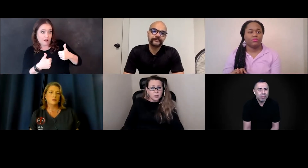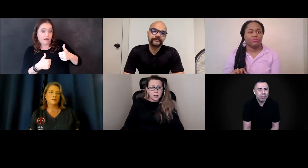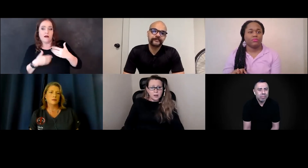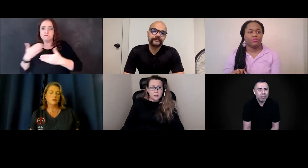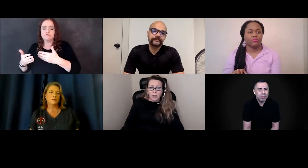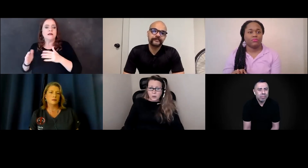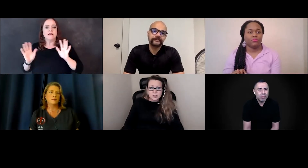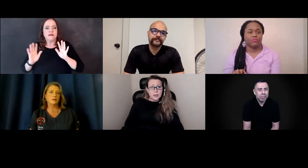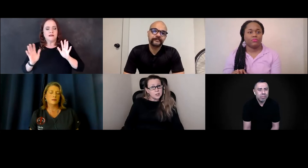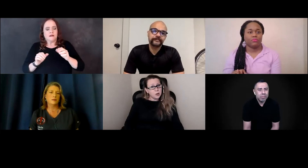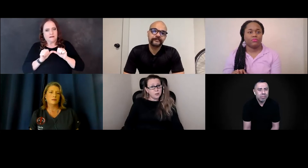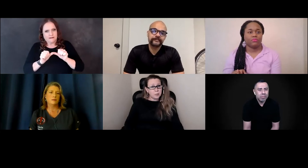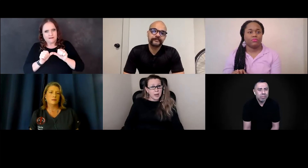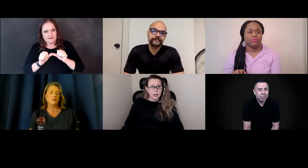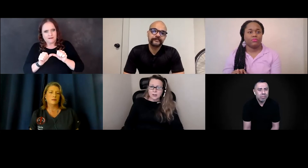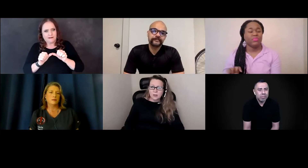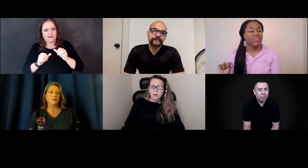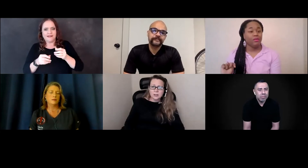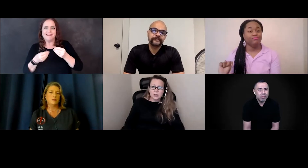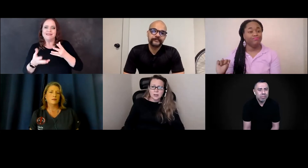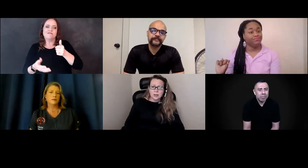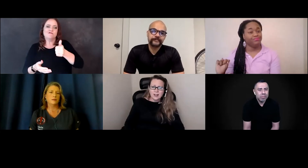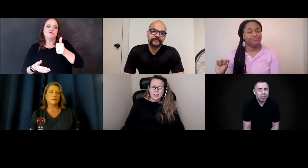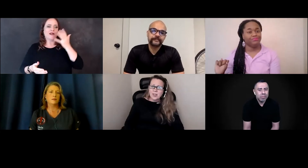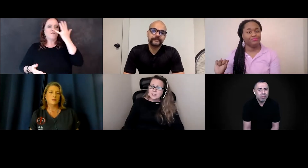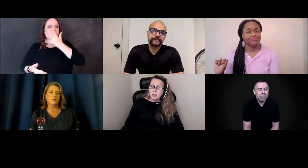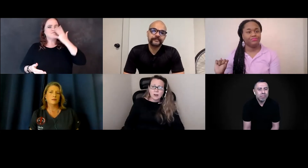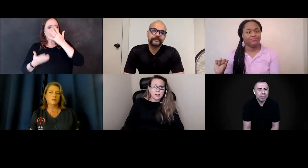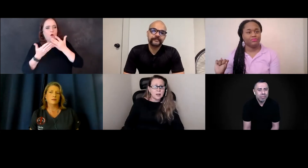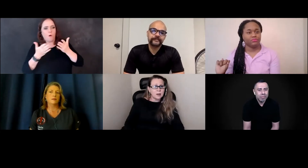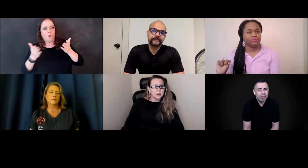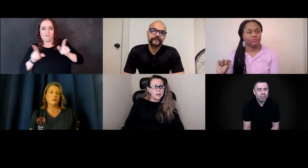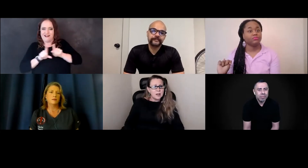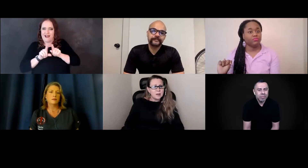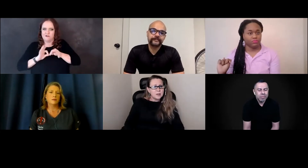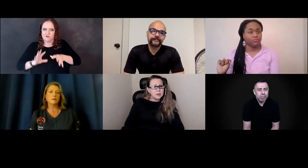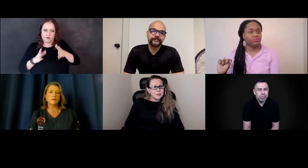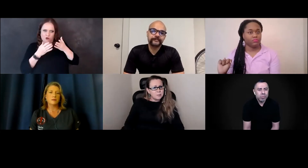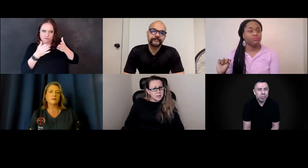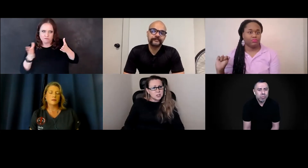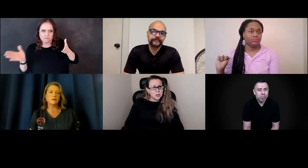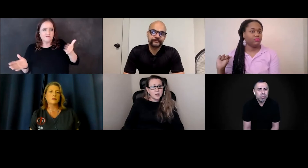That first day do you have feedback and never ask again, that's not going to cut it.